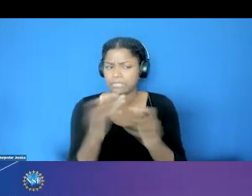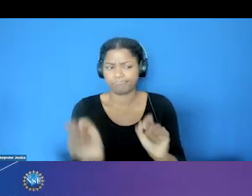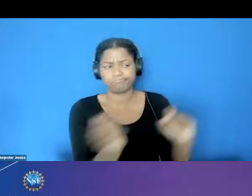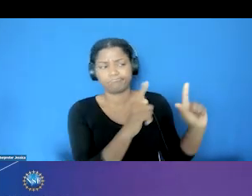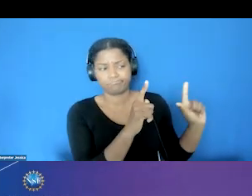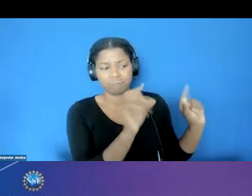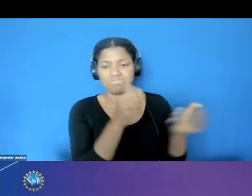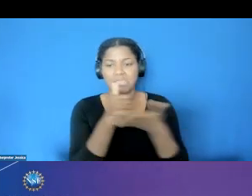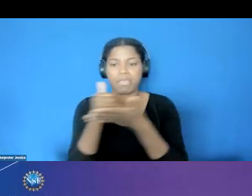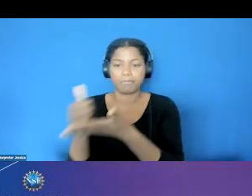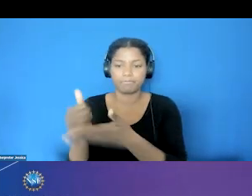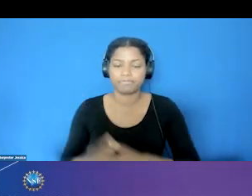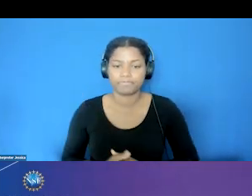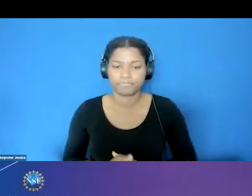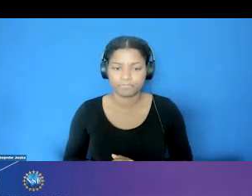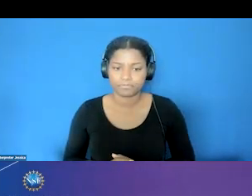And we'll be able to help you right away with your inquiry.